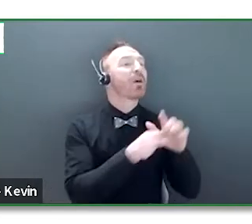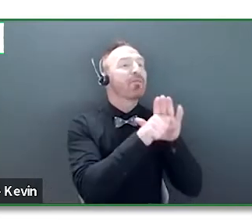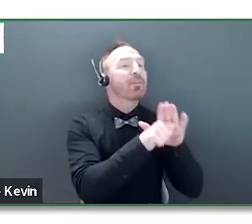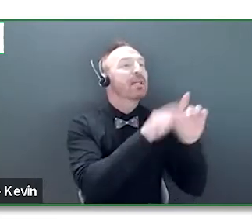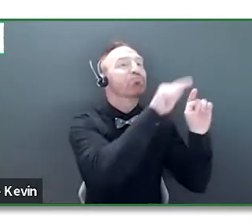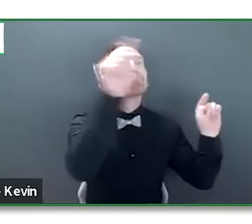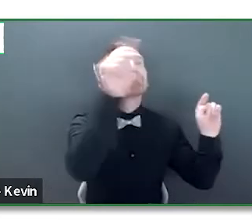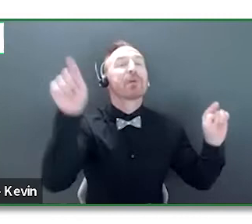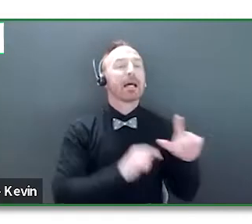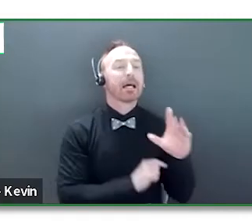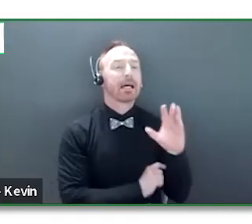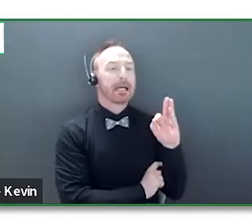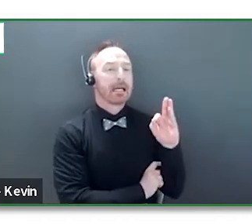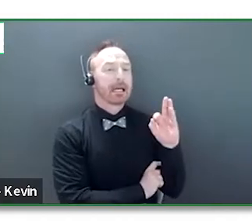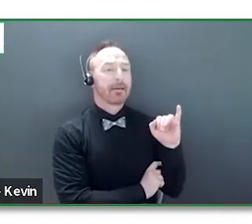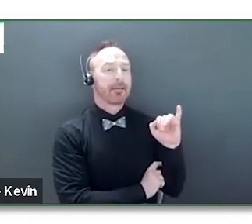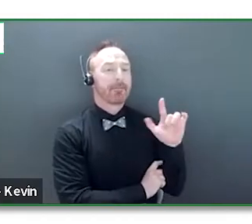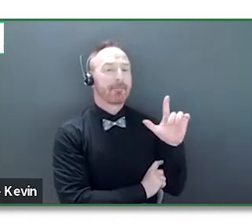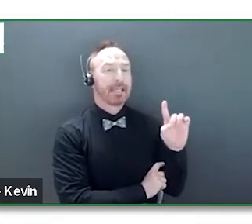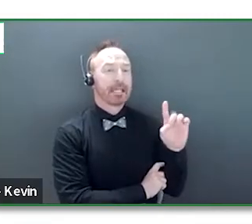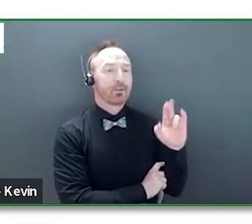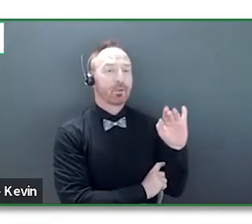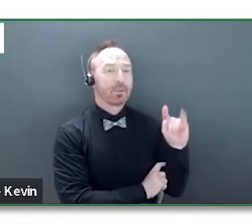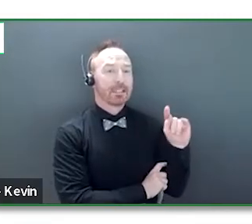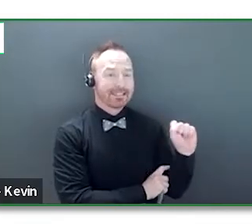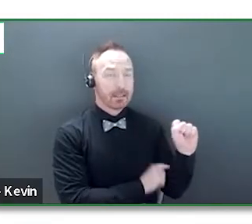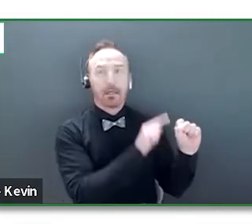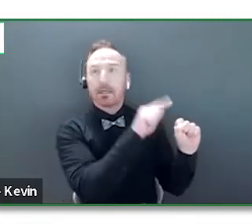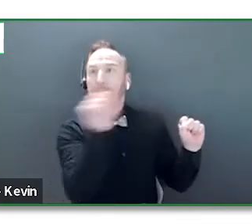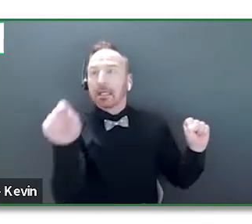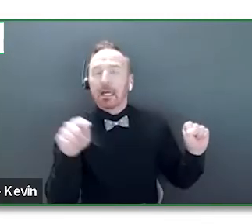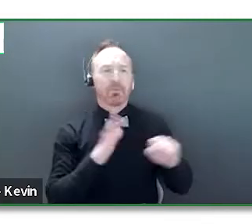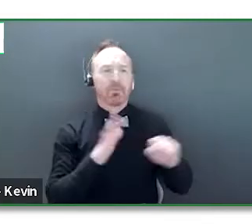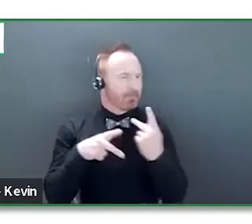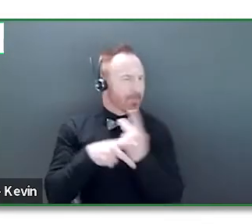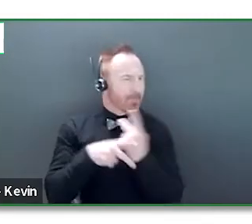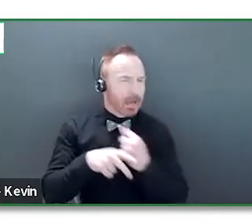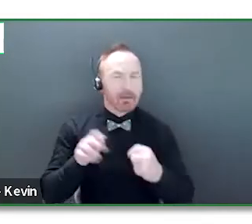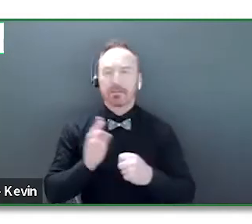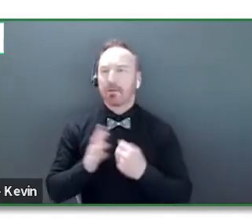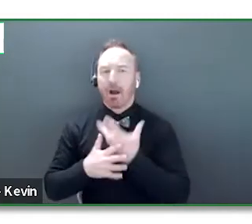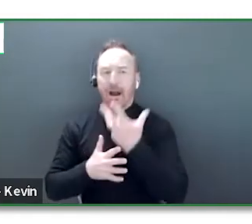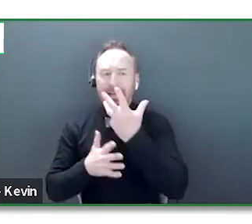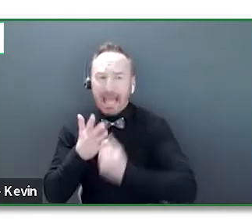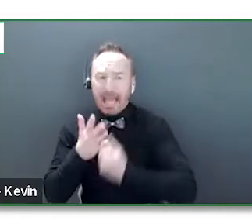what's our gap, what our gaps are and where we should be starting. Um